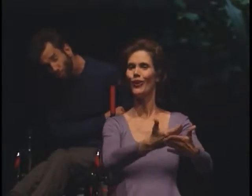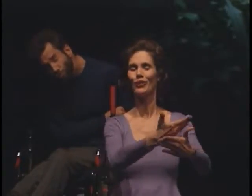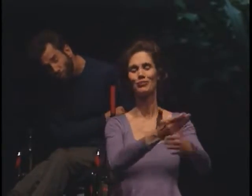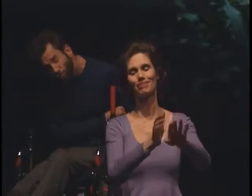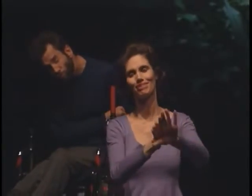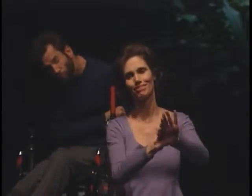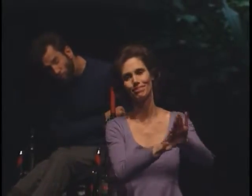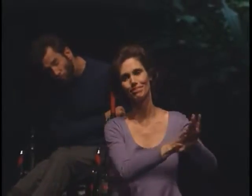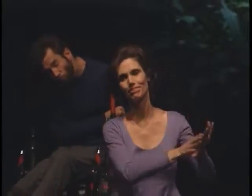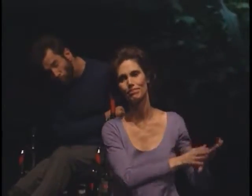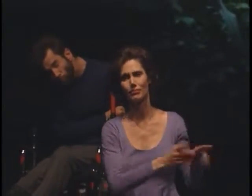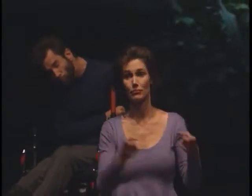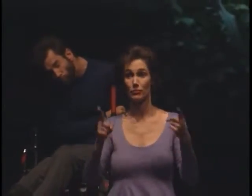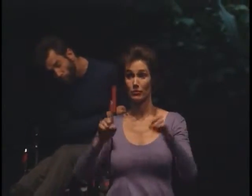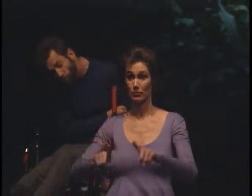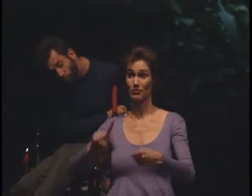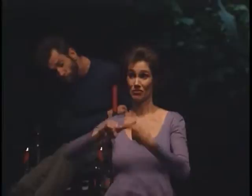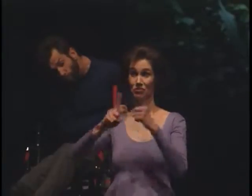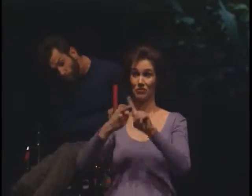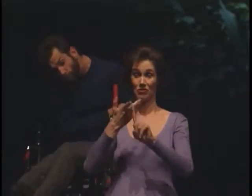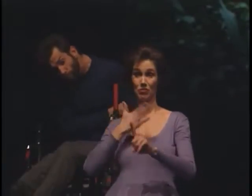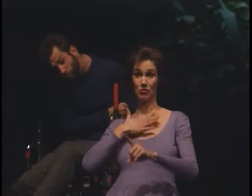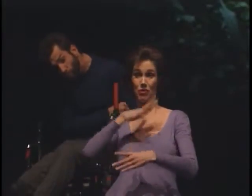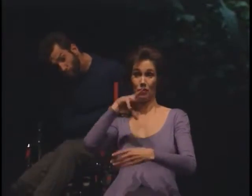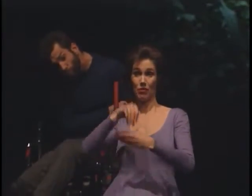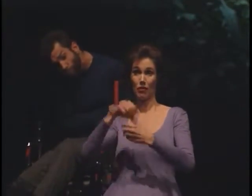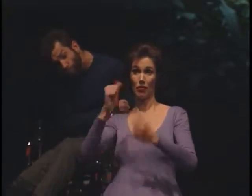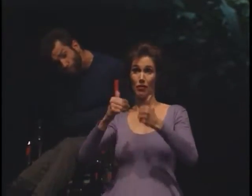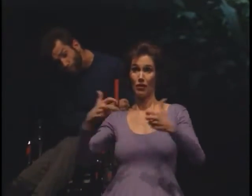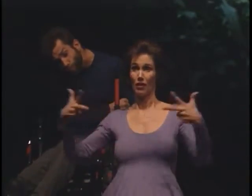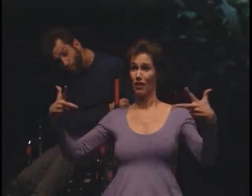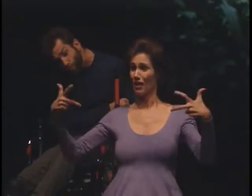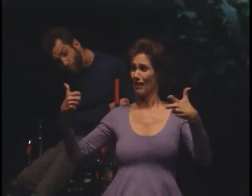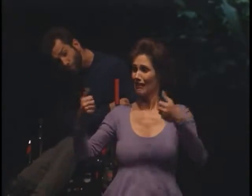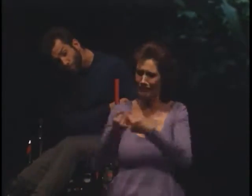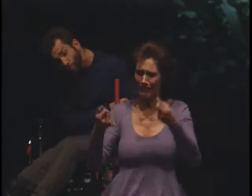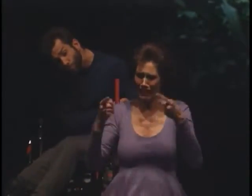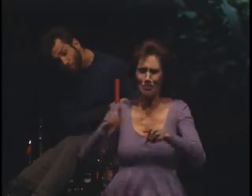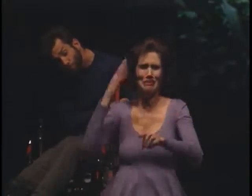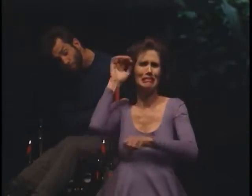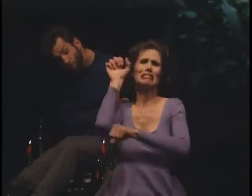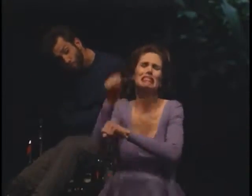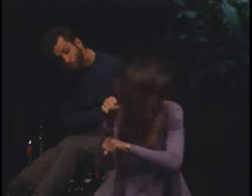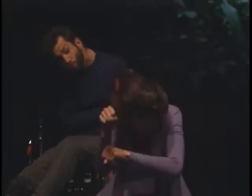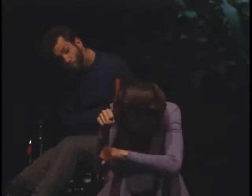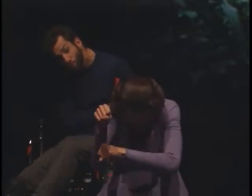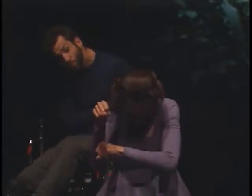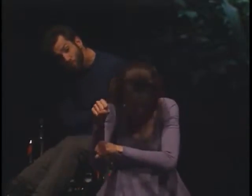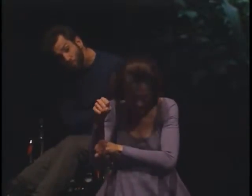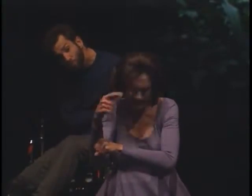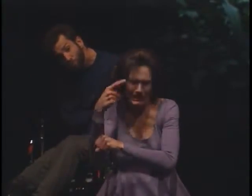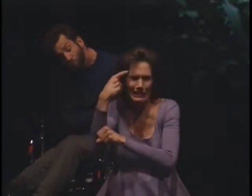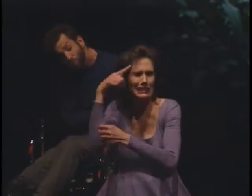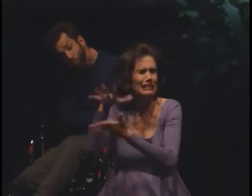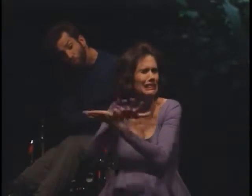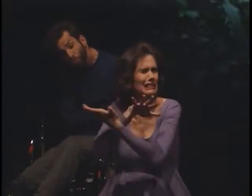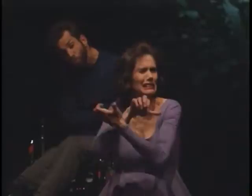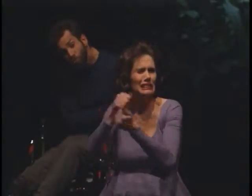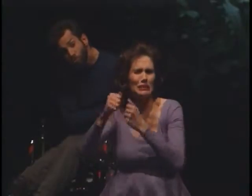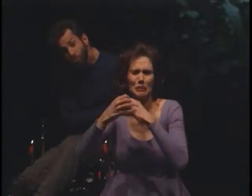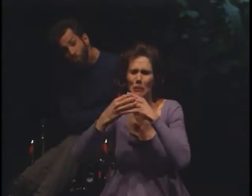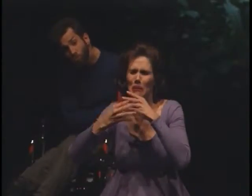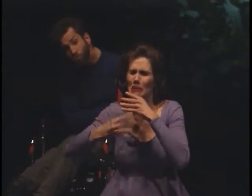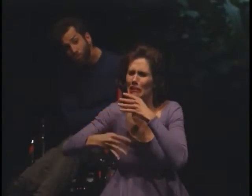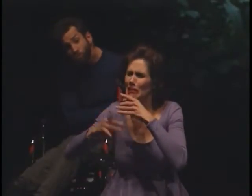she was in a car accident and her brain was injured she was brain damaged she